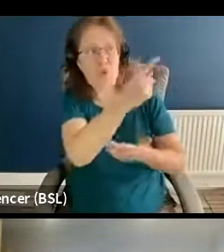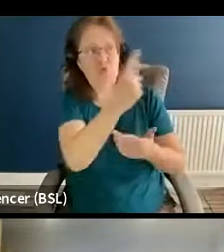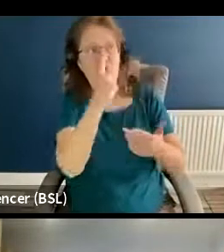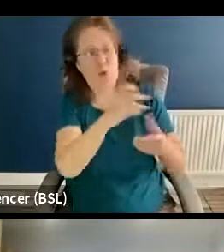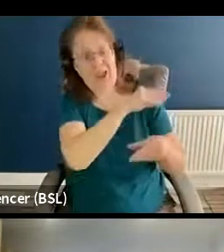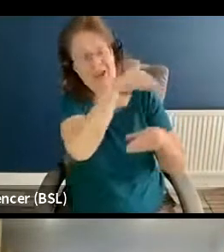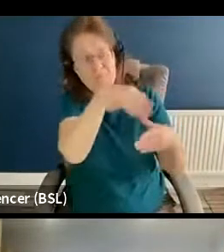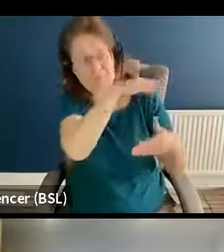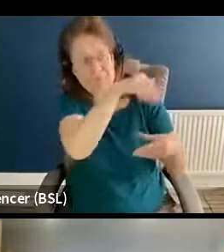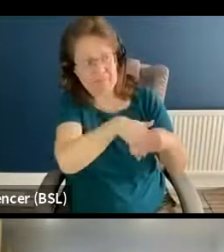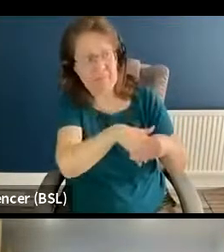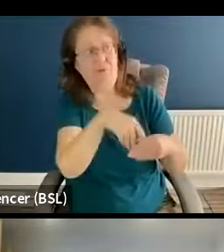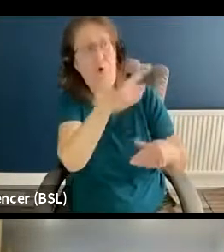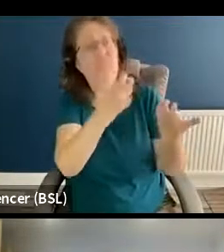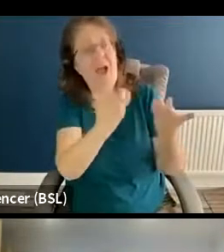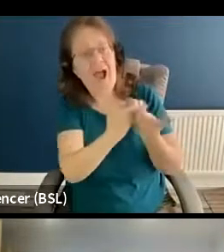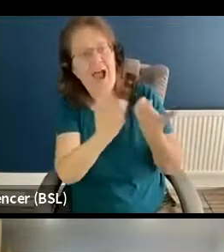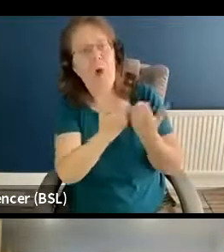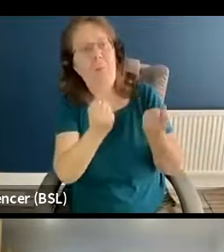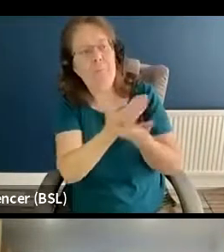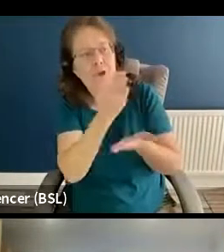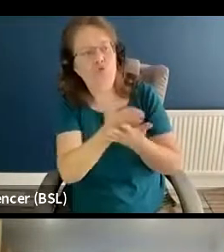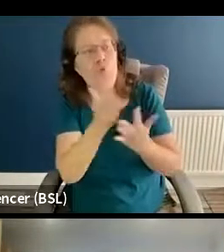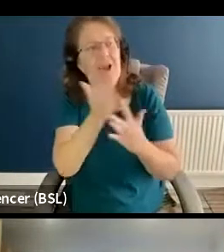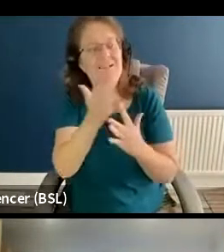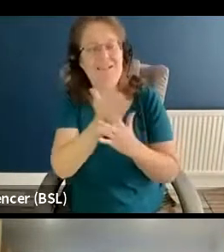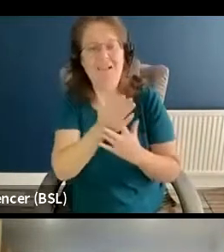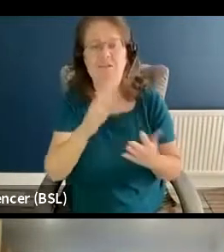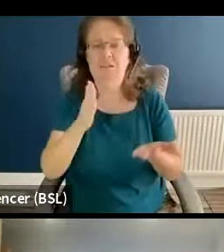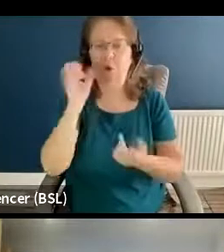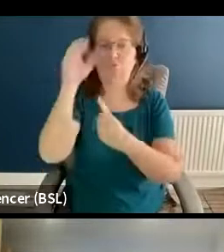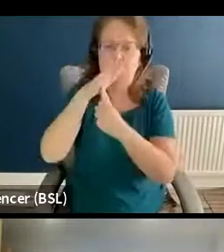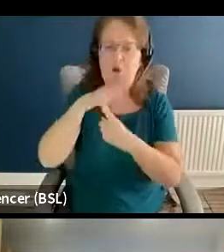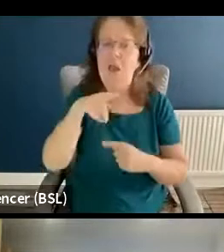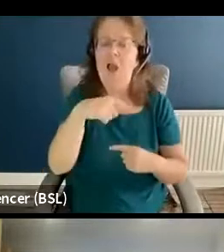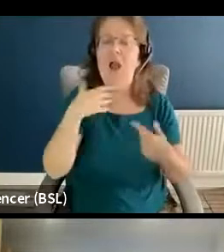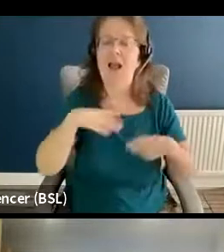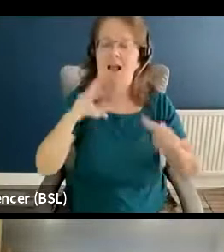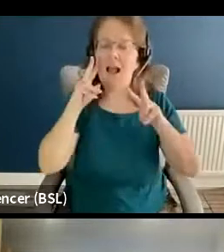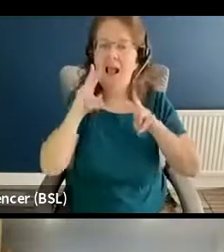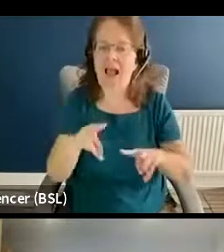that it needs. And one way that I would recommend it to do this is just to look for a precedent.